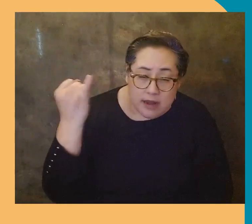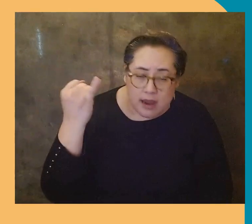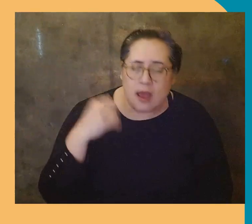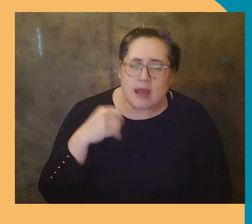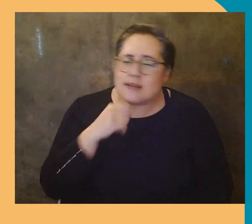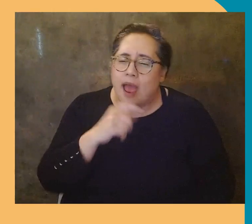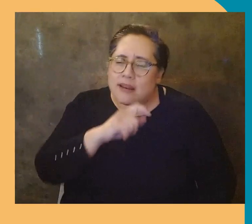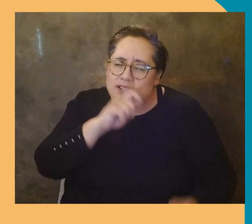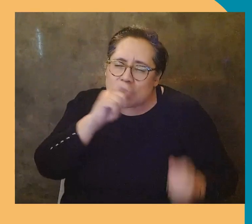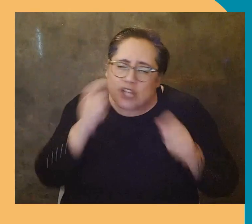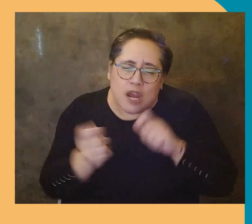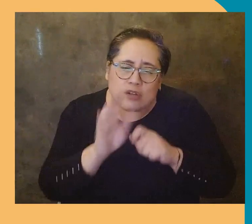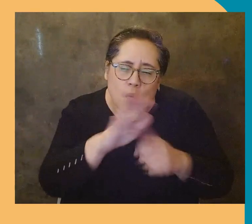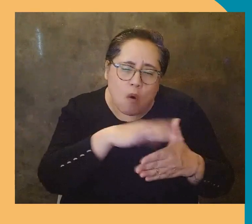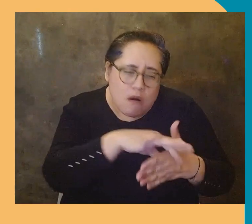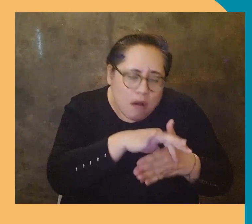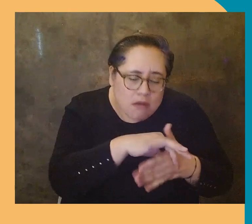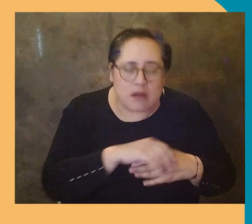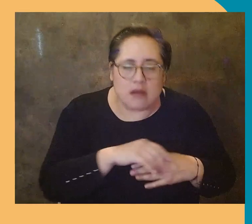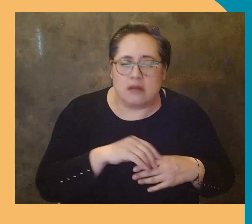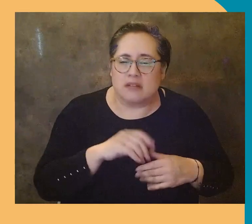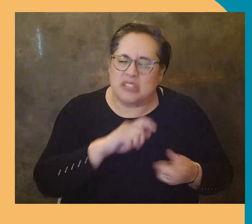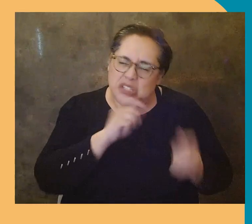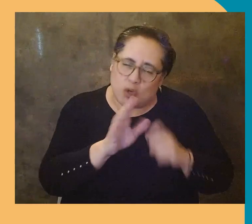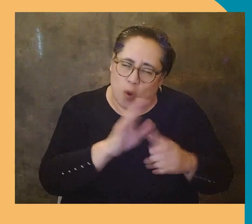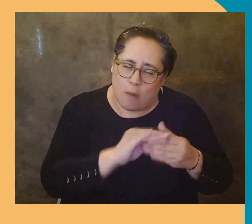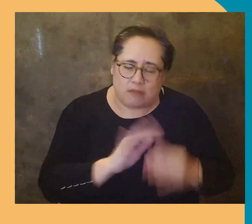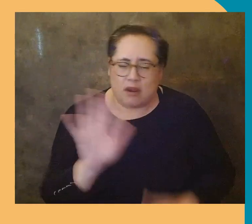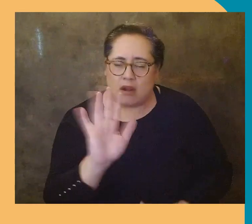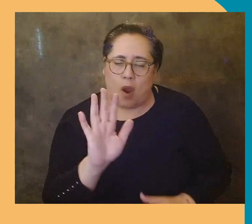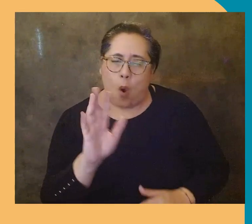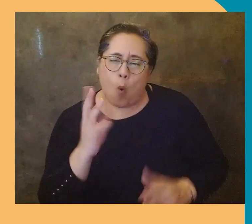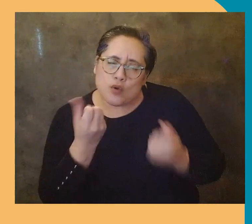The idea is not to change the context or the original ...